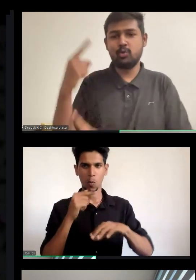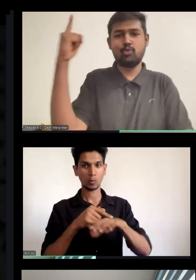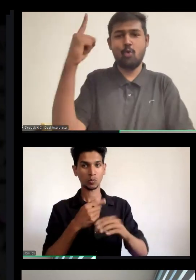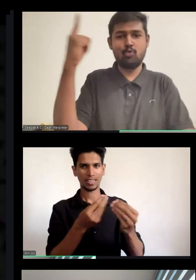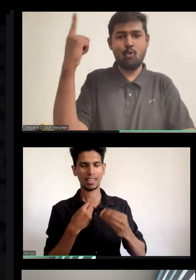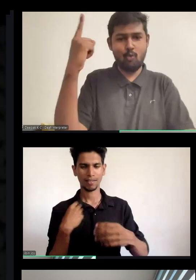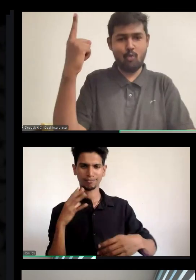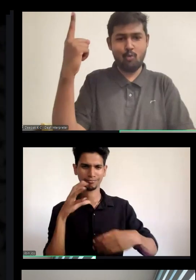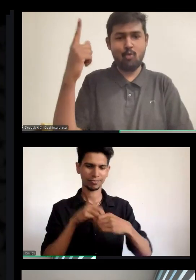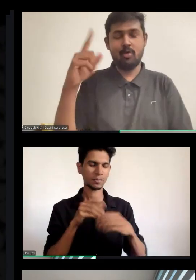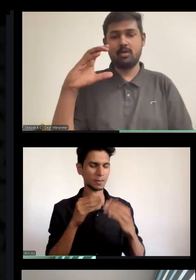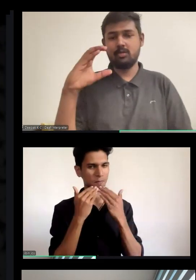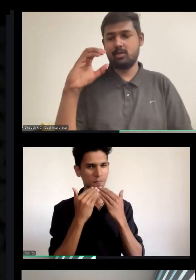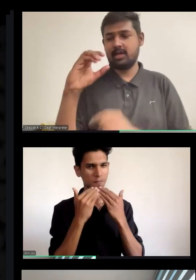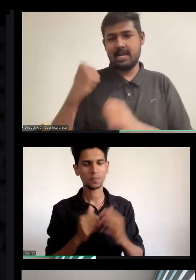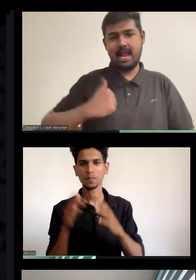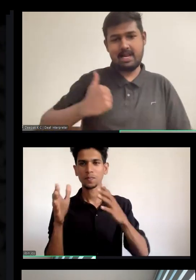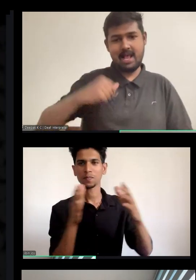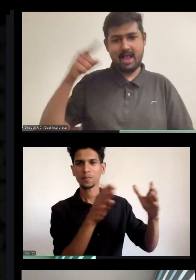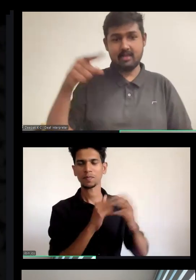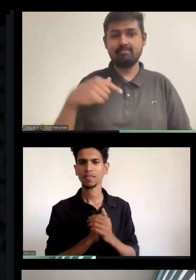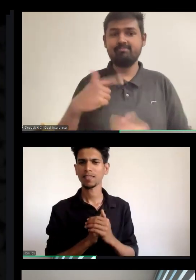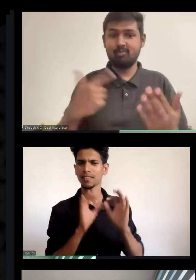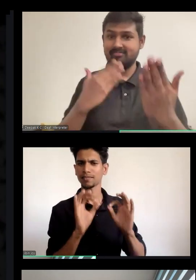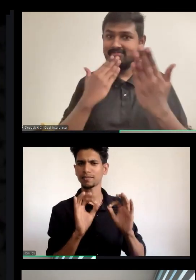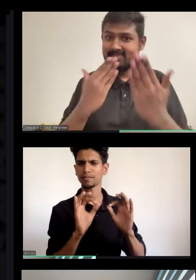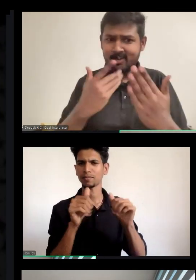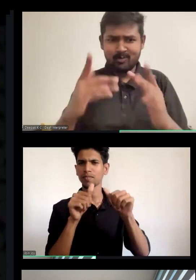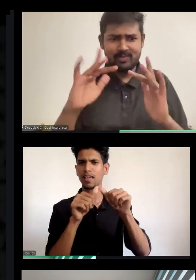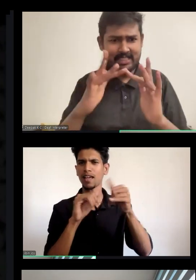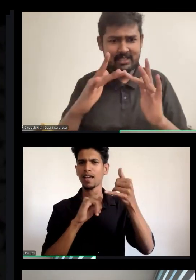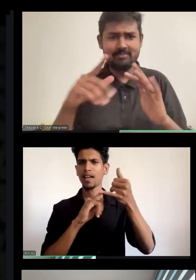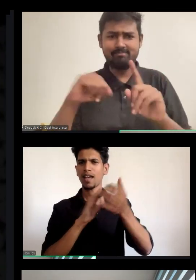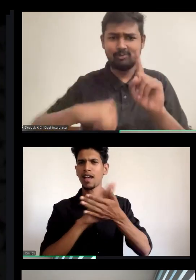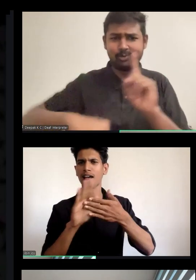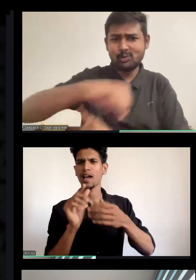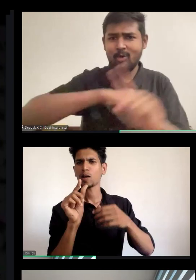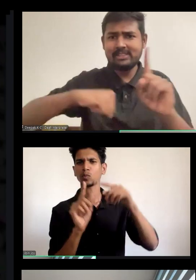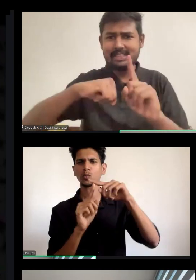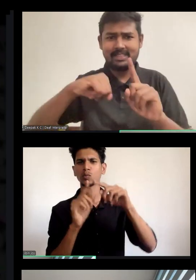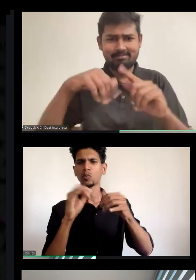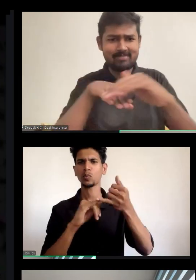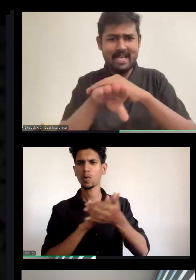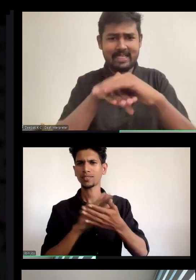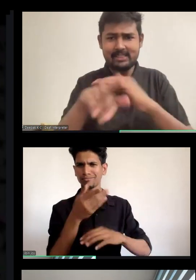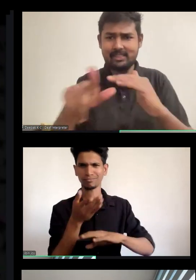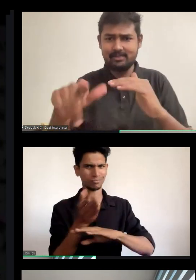When Dr. Ashutosh suggested that I speak about global accessibility trends, I chose to share my